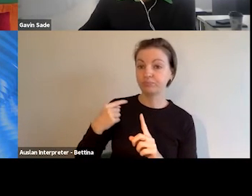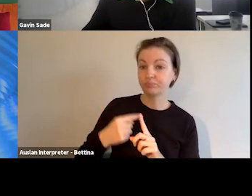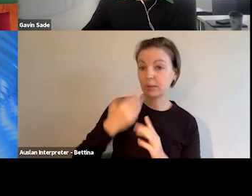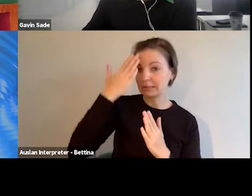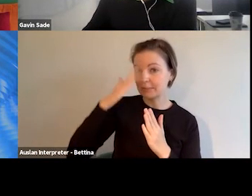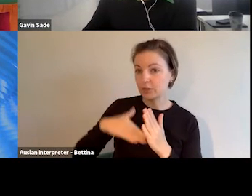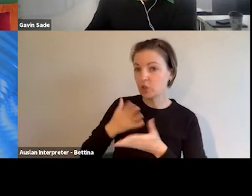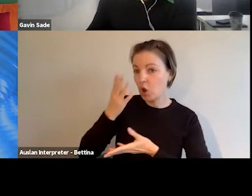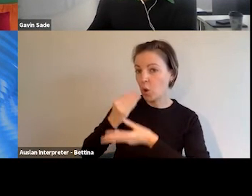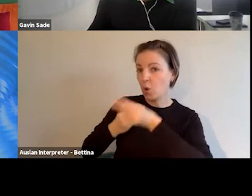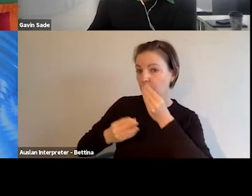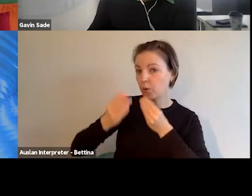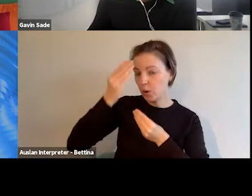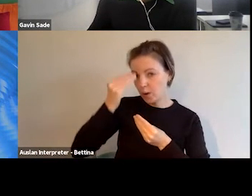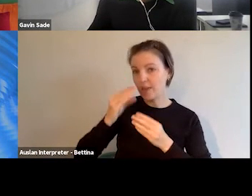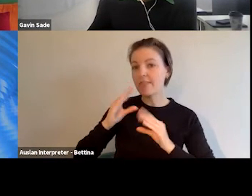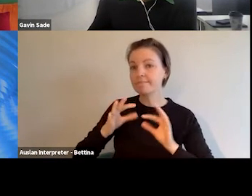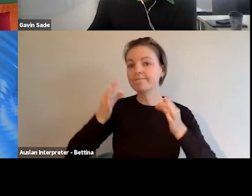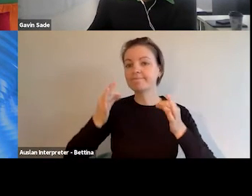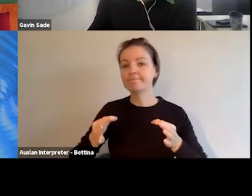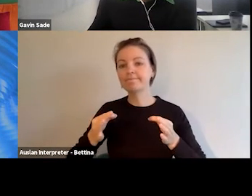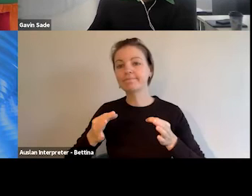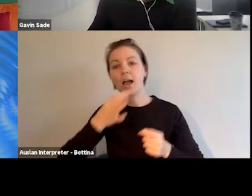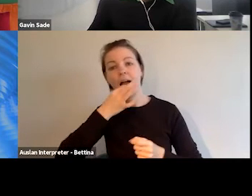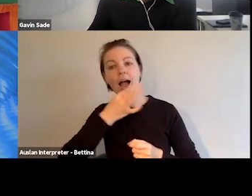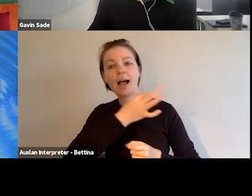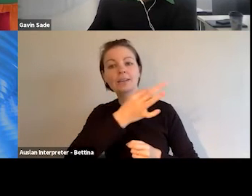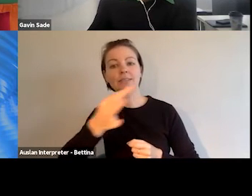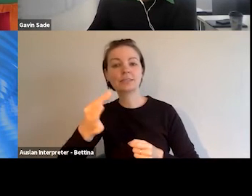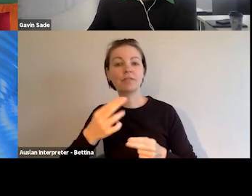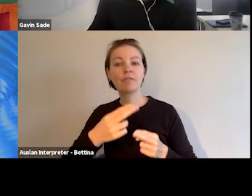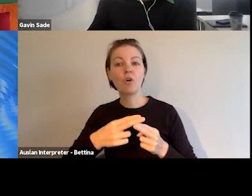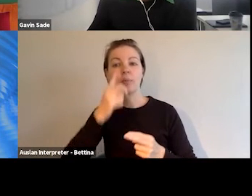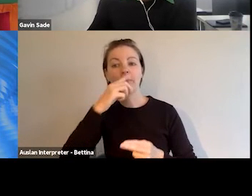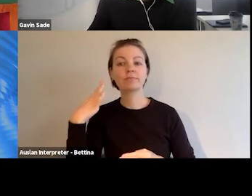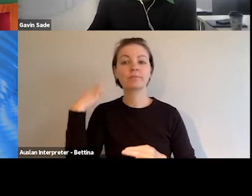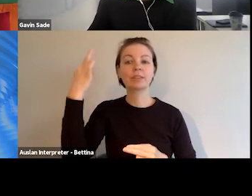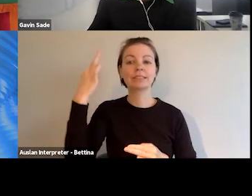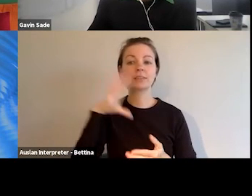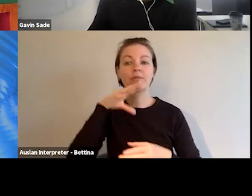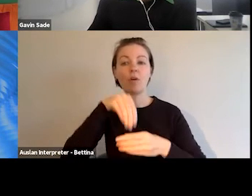Was to put out to the students a call for participation in various projects.